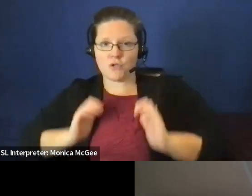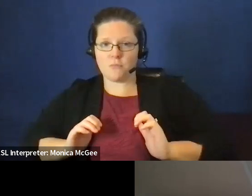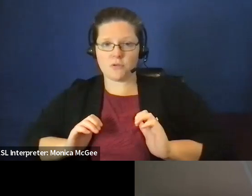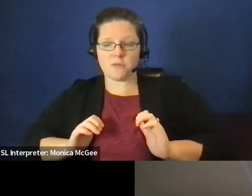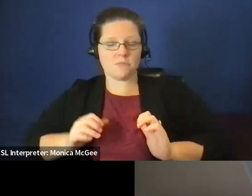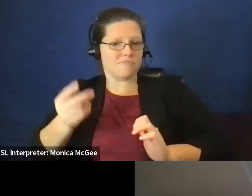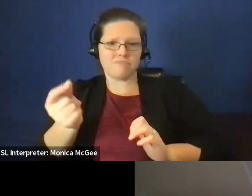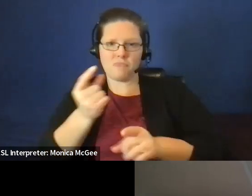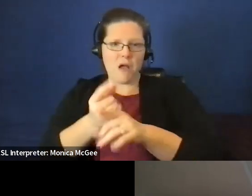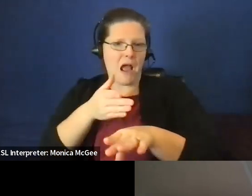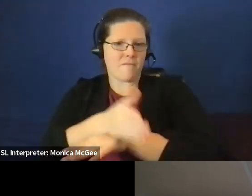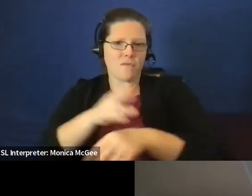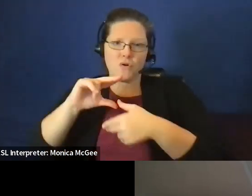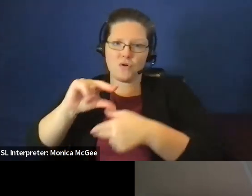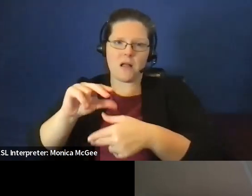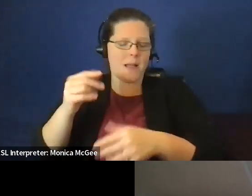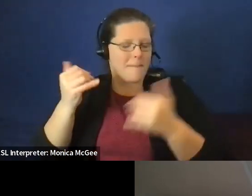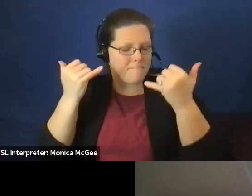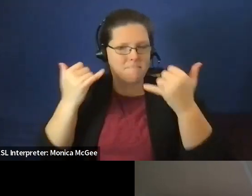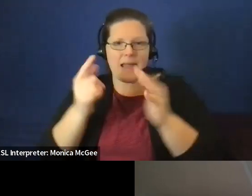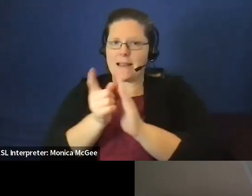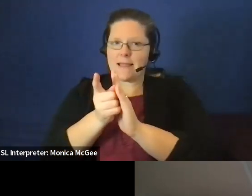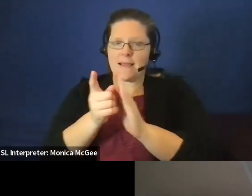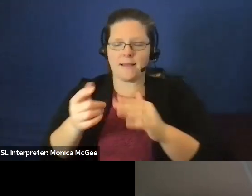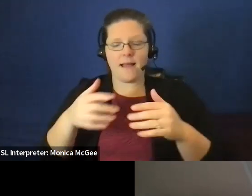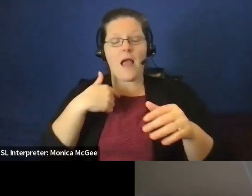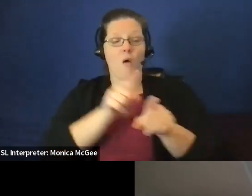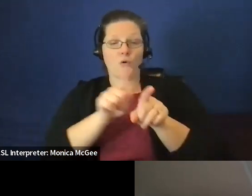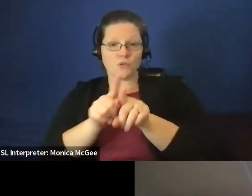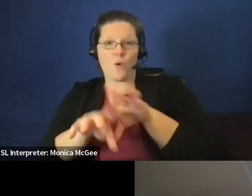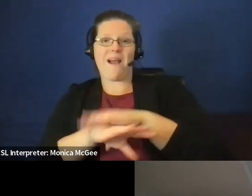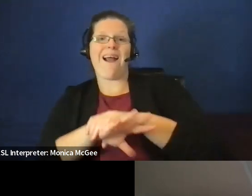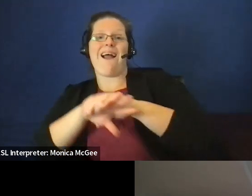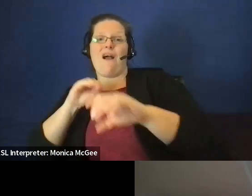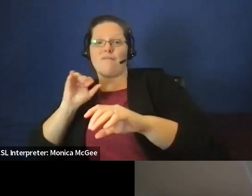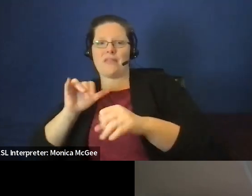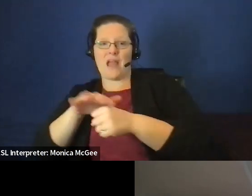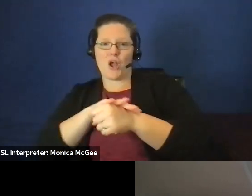our consumers is always number one